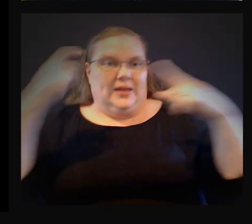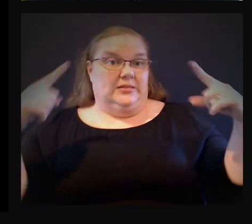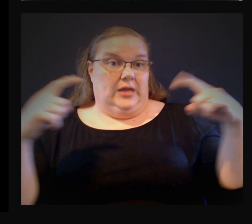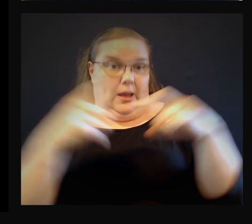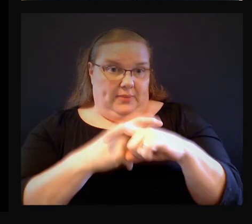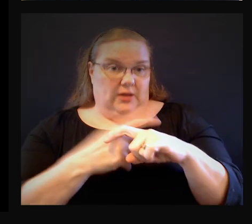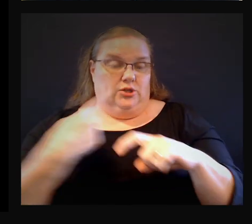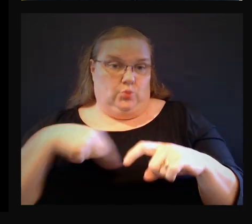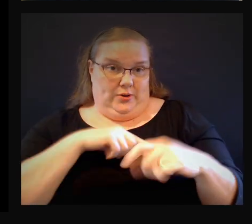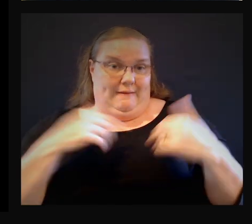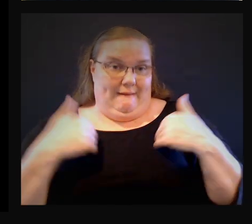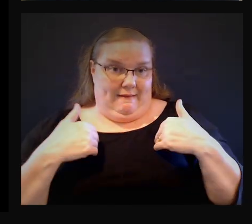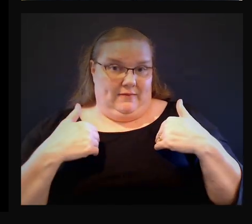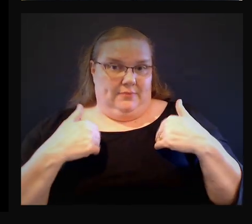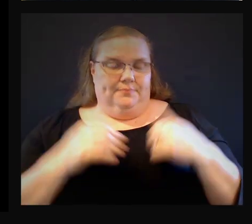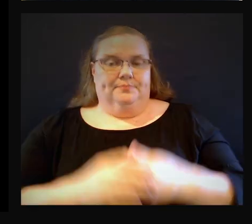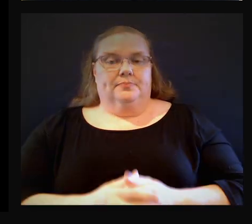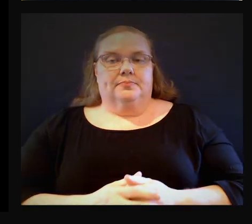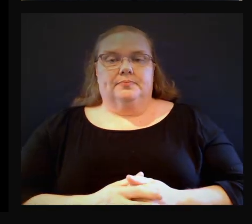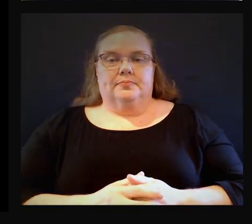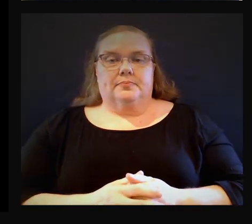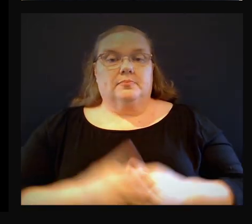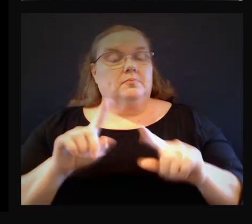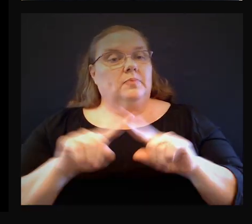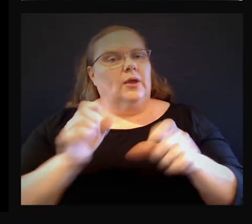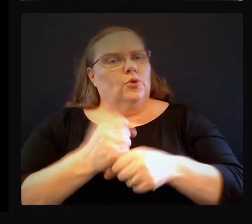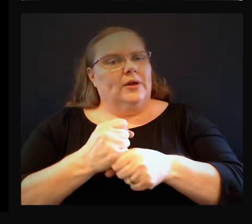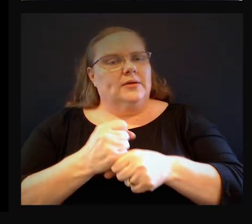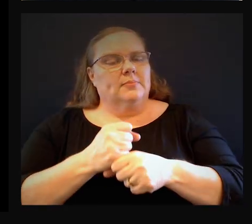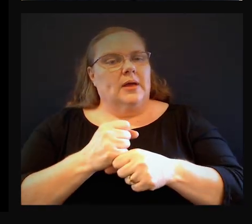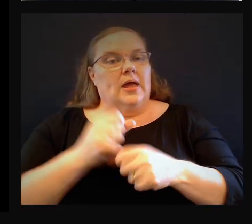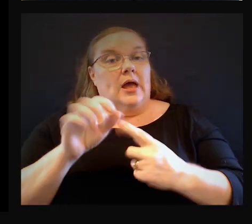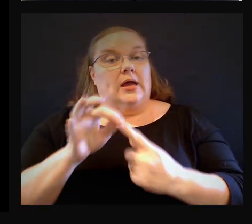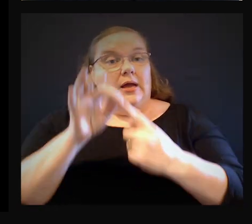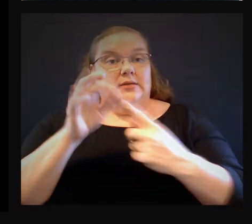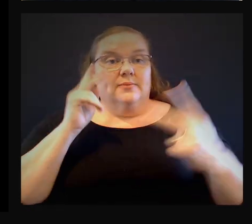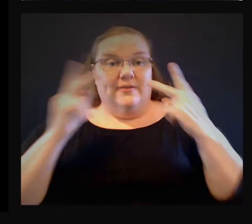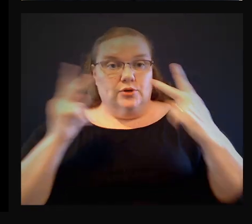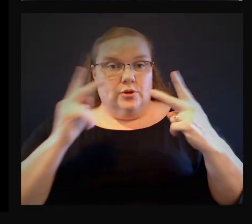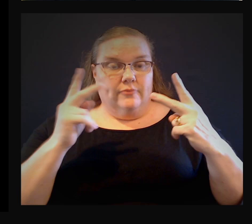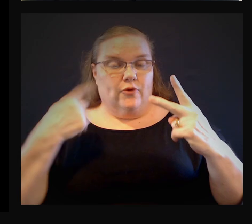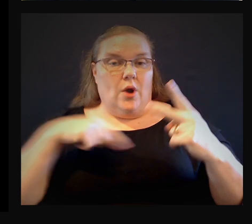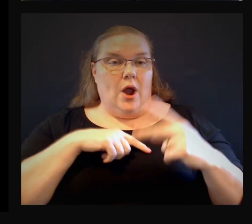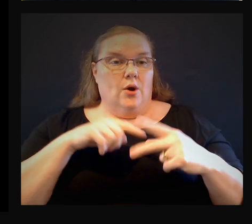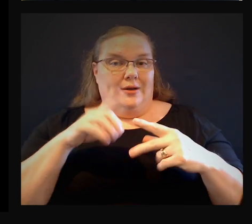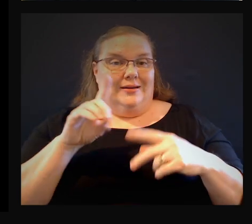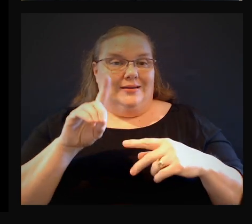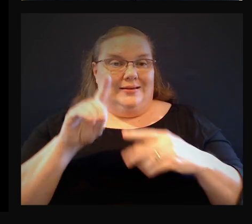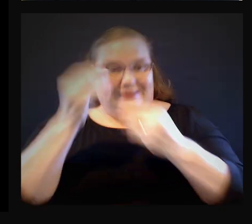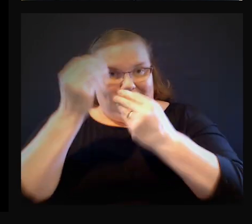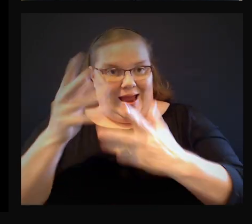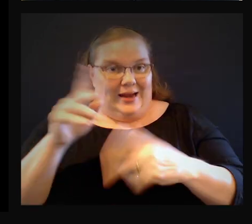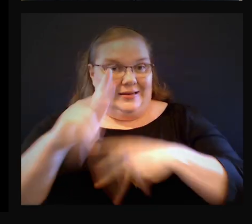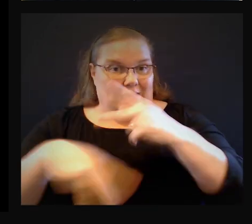in Unreal Engine and in our games. By creating custom visualizations for our data types, we can greatly improve the debugging experience